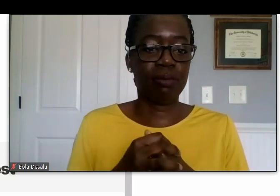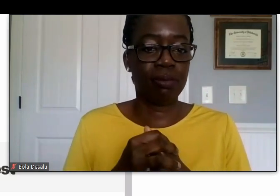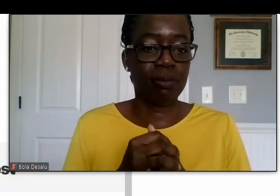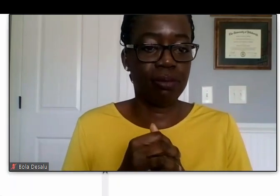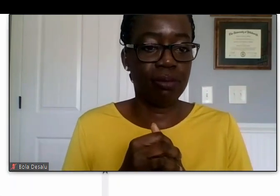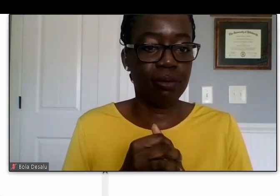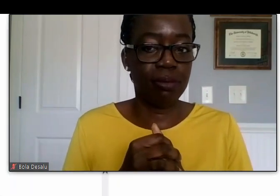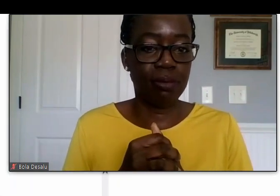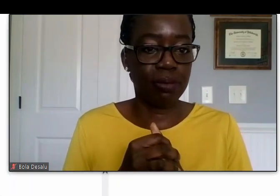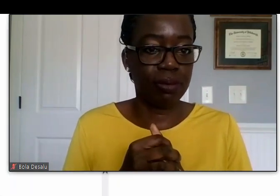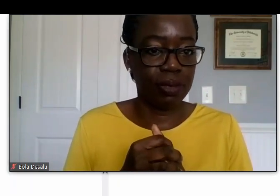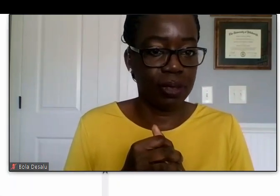Next.